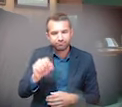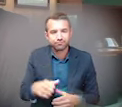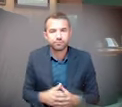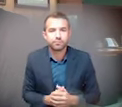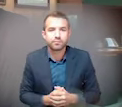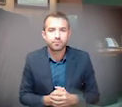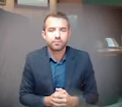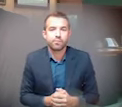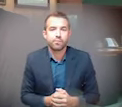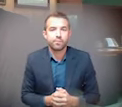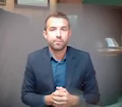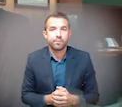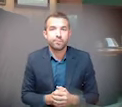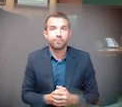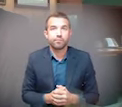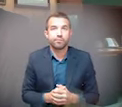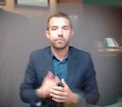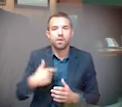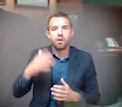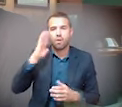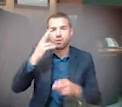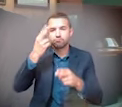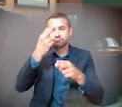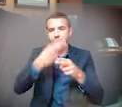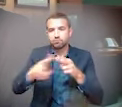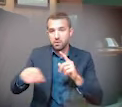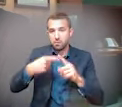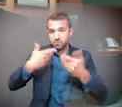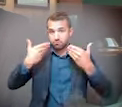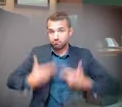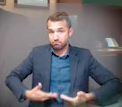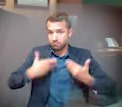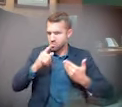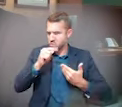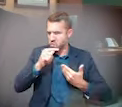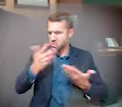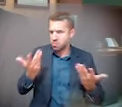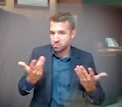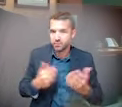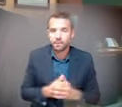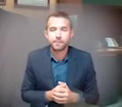Before I start, I'm going to give a description of myself, so that